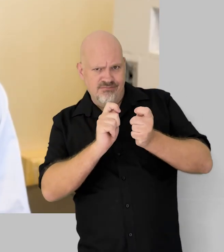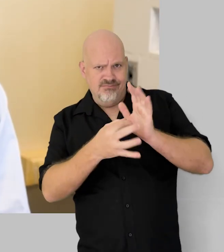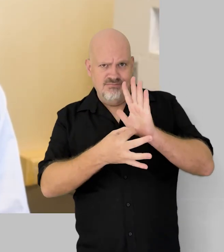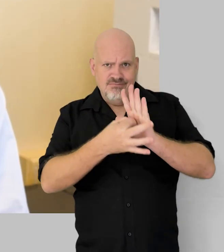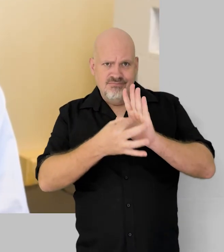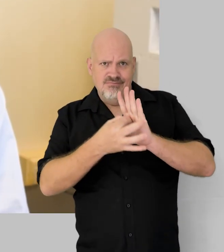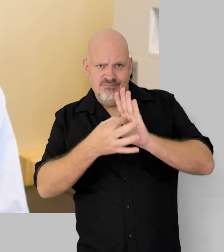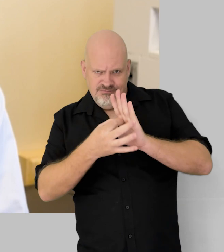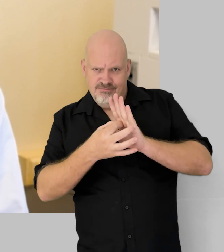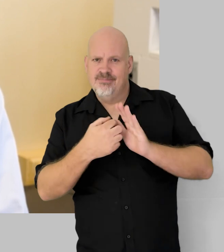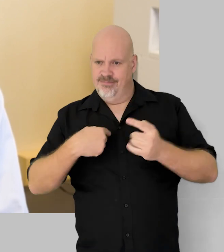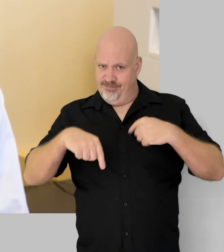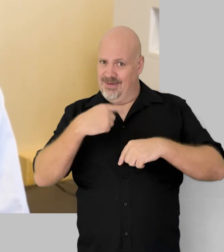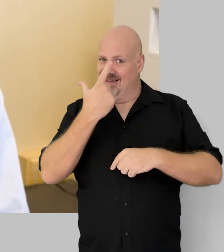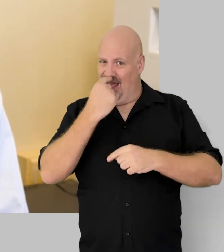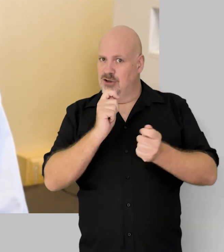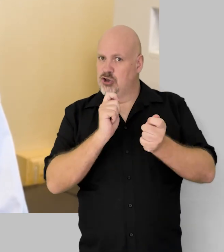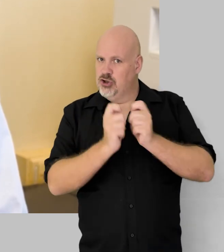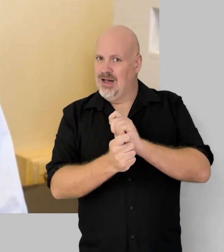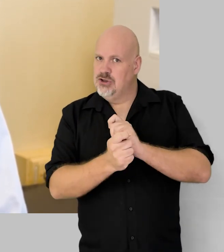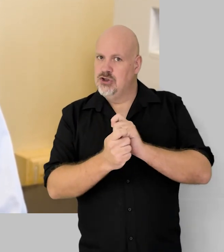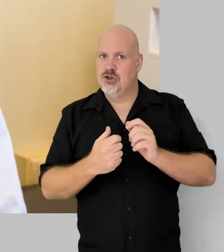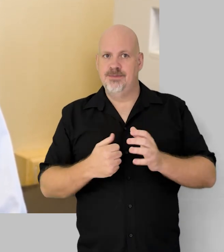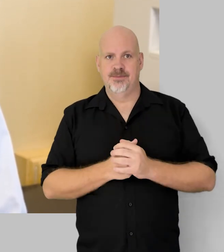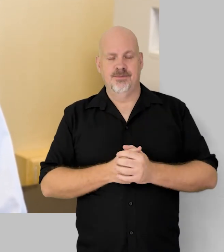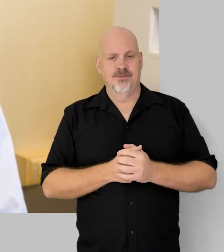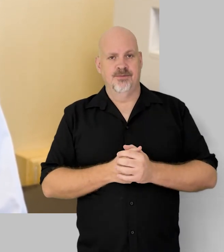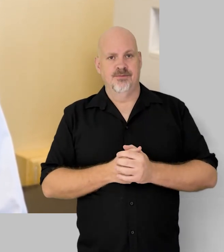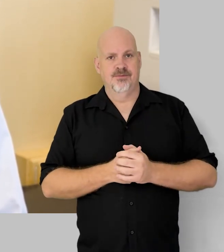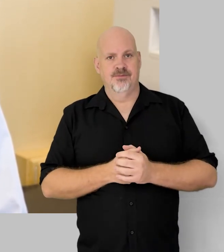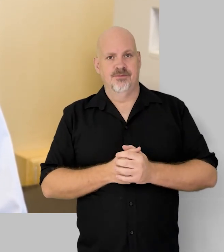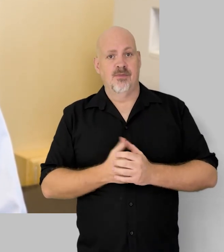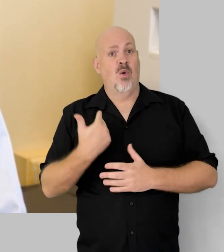Women may carry an inherent biological vulnerability during heart attacks,